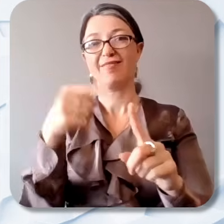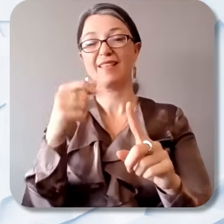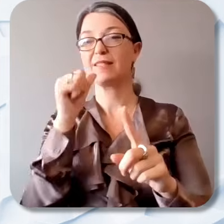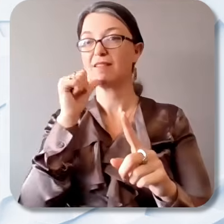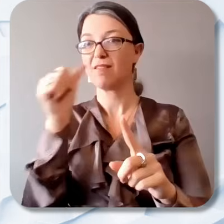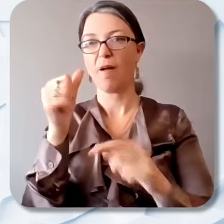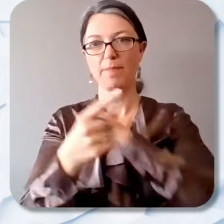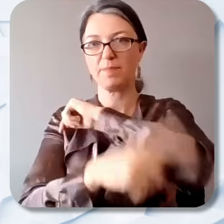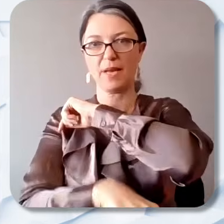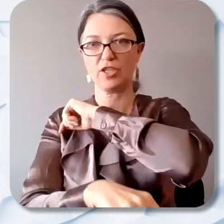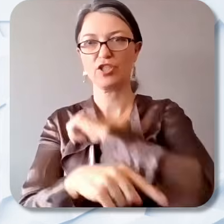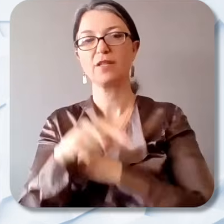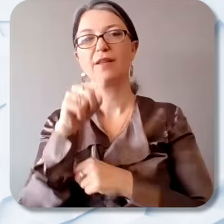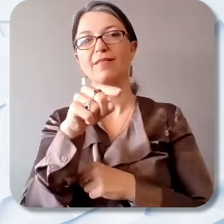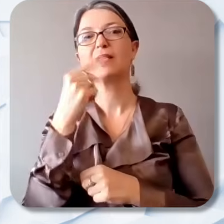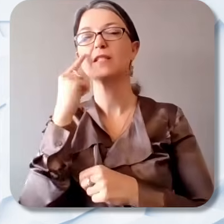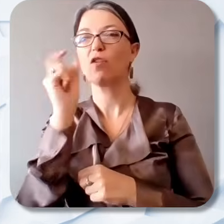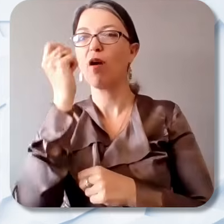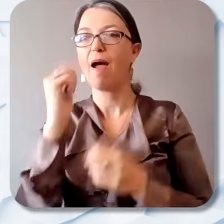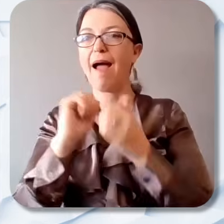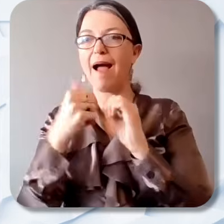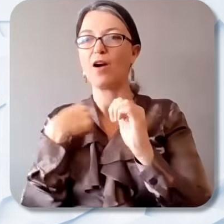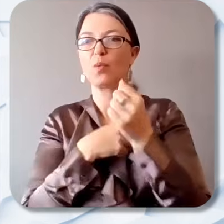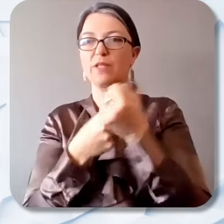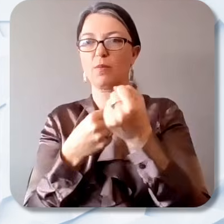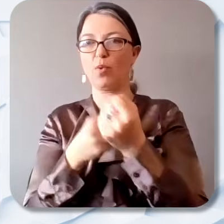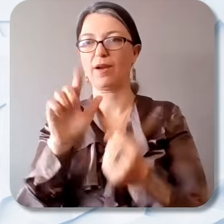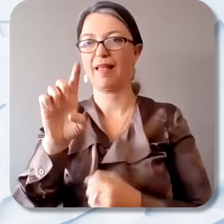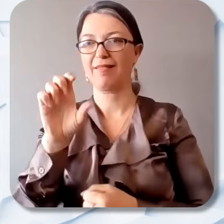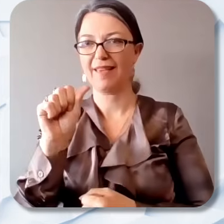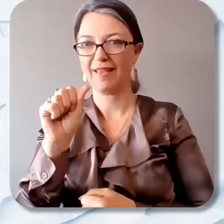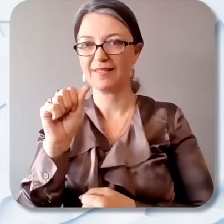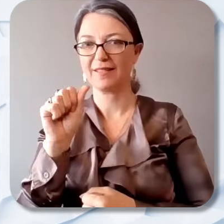where we can support LEAs more in this space, and understanding that this is a very difficult